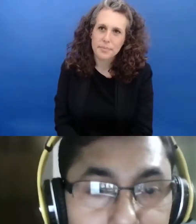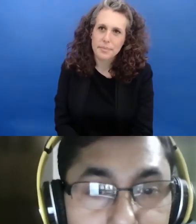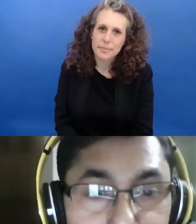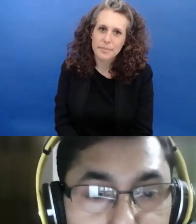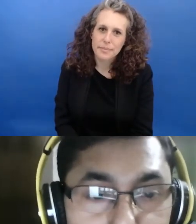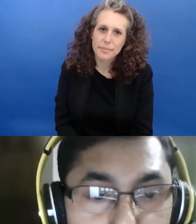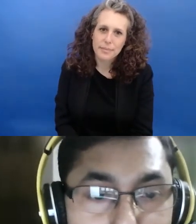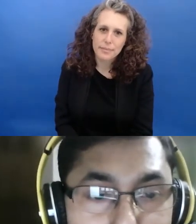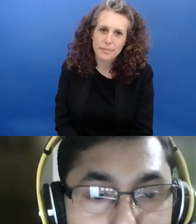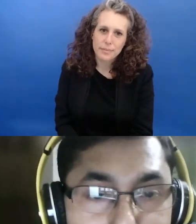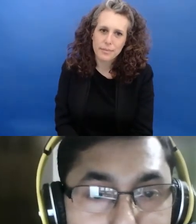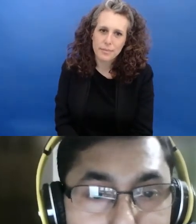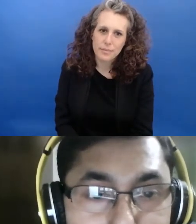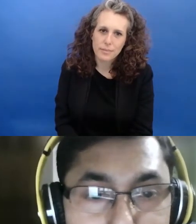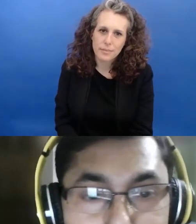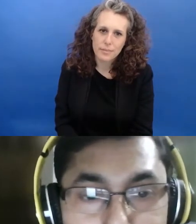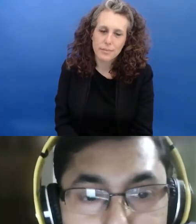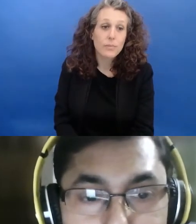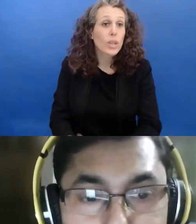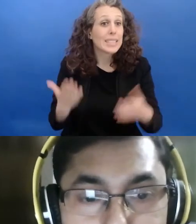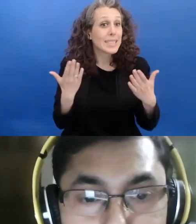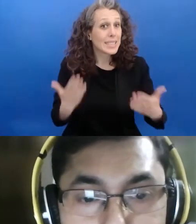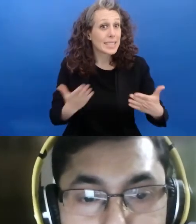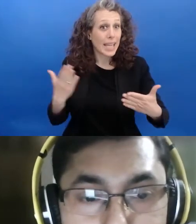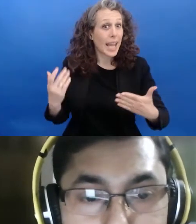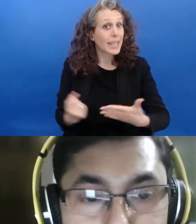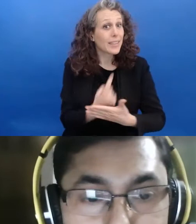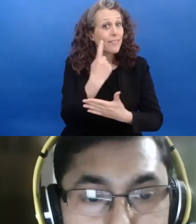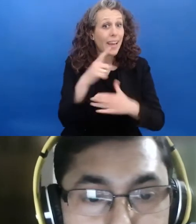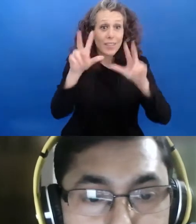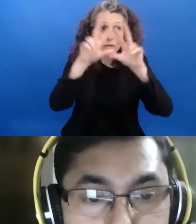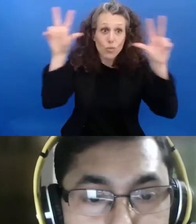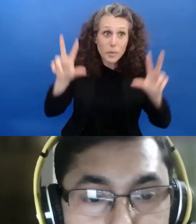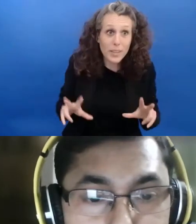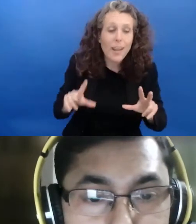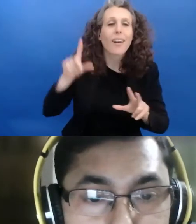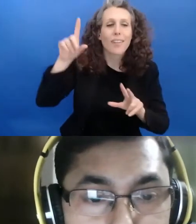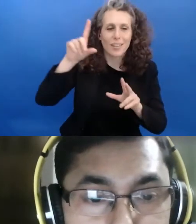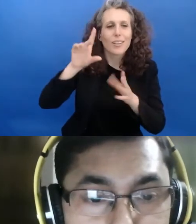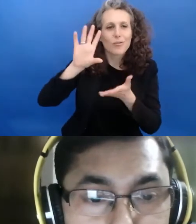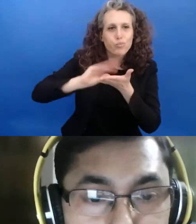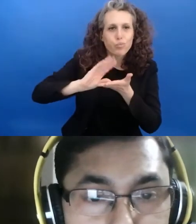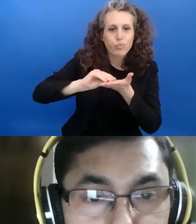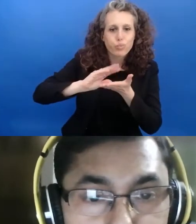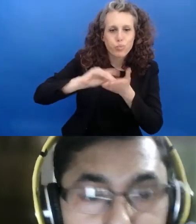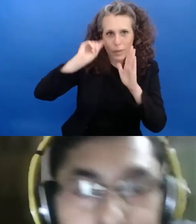we this event is being recorded and the link to the captions are going to be in the chat box